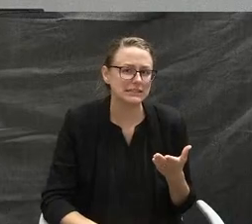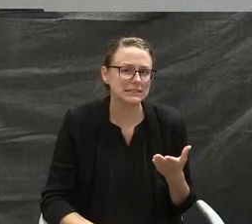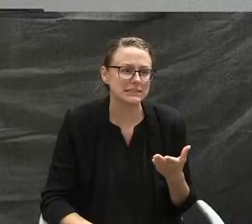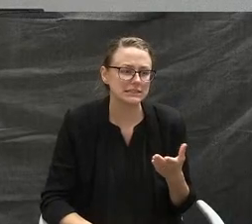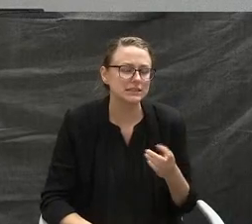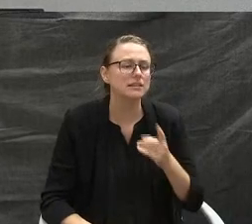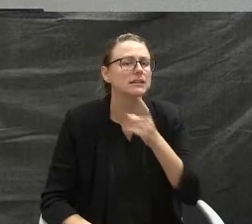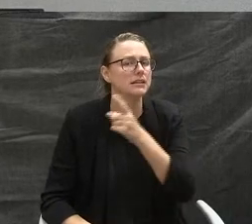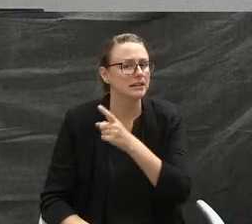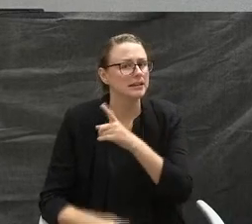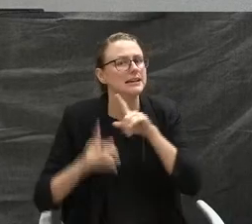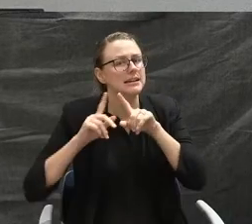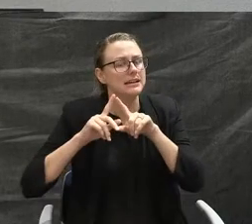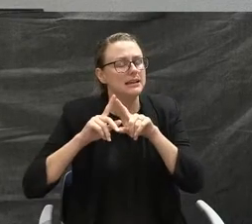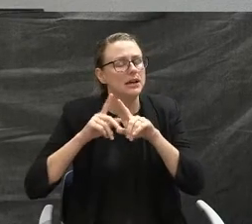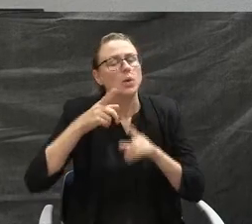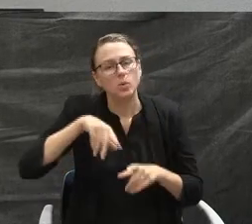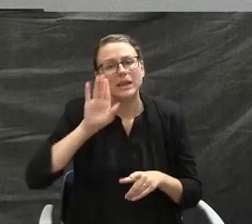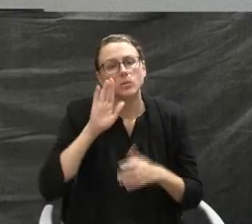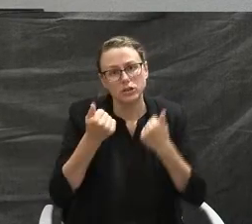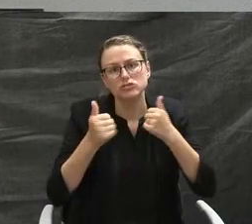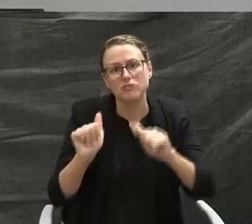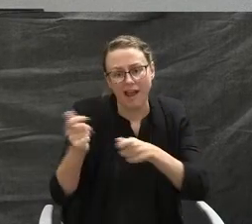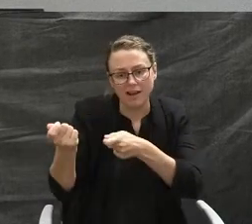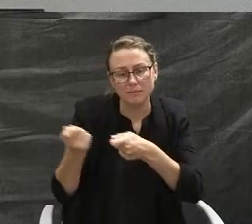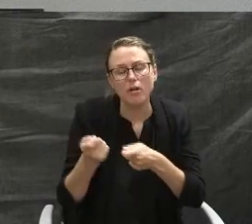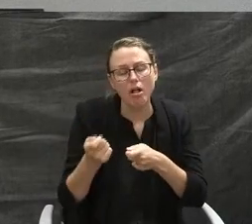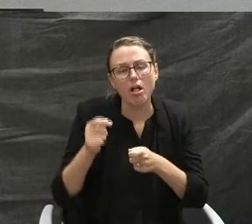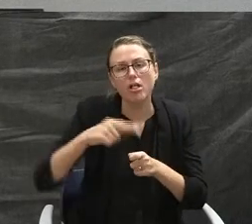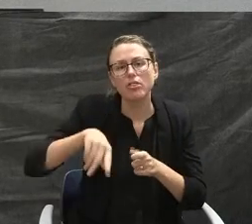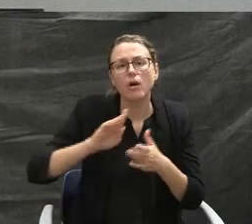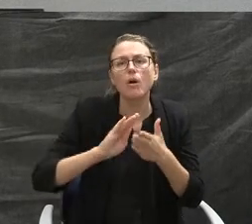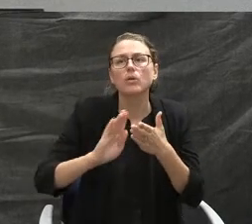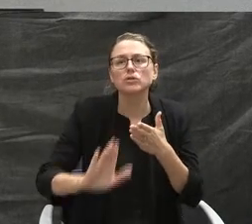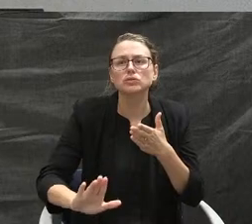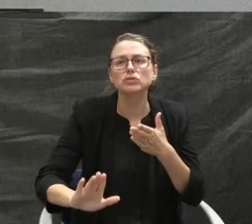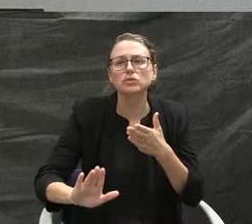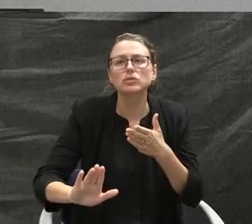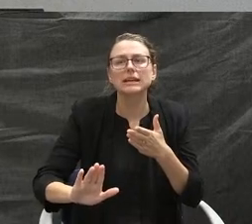for the student. On those, at least on those that one day as